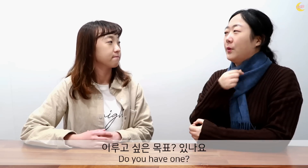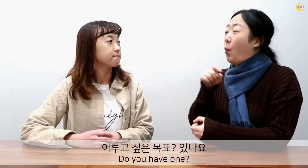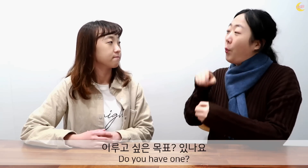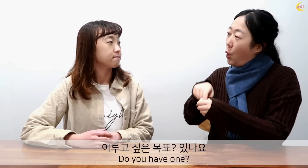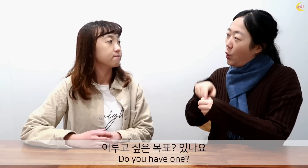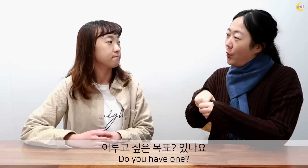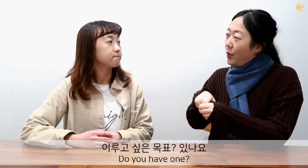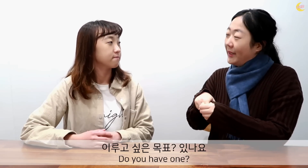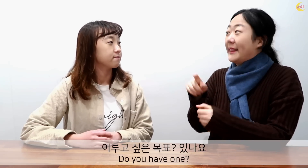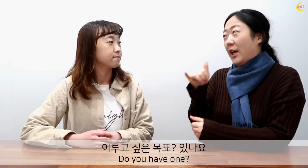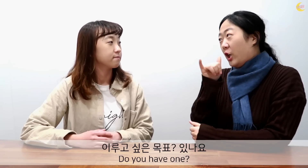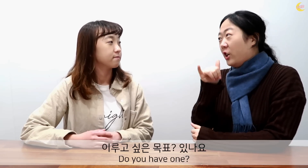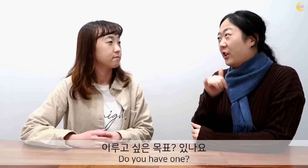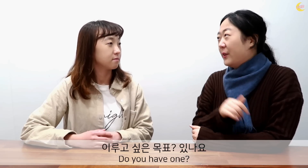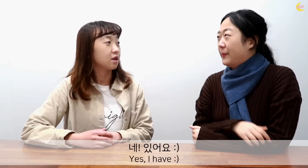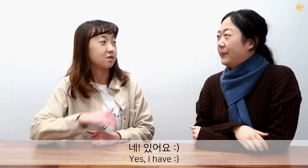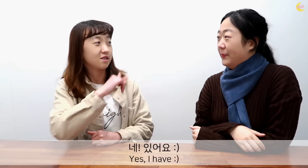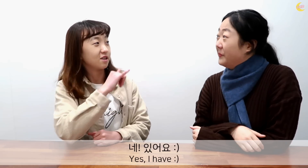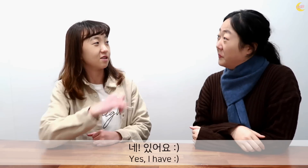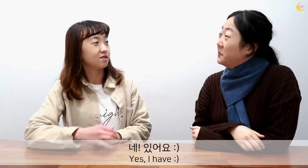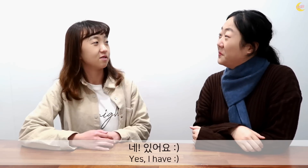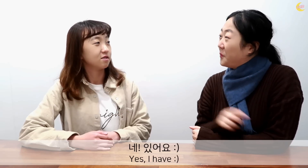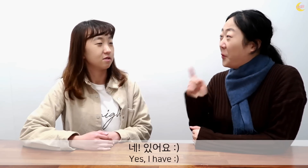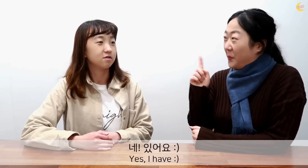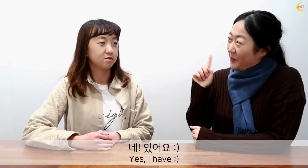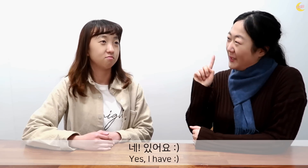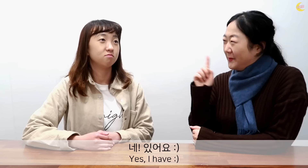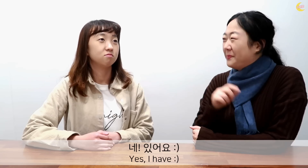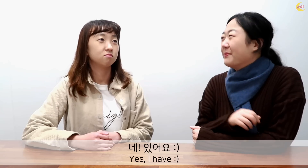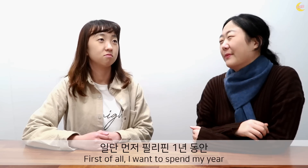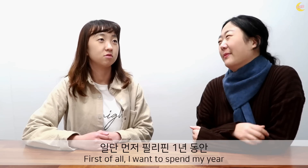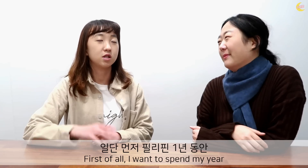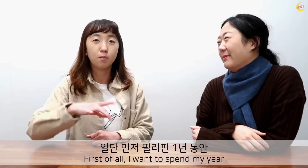Do you have one? Yes, I have.